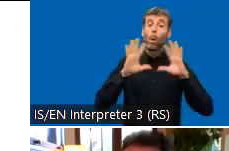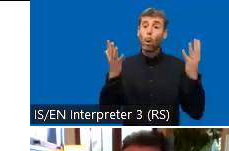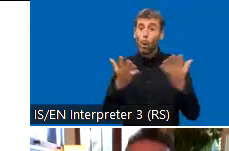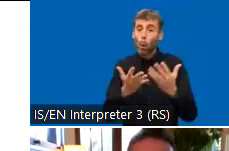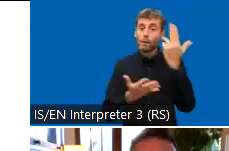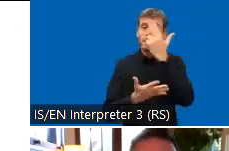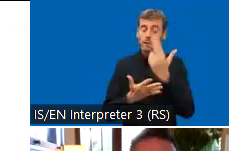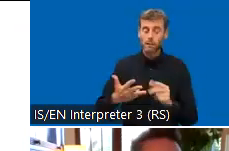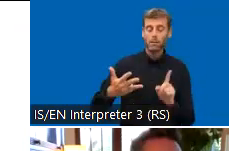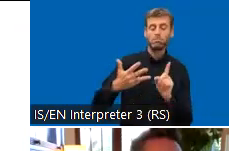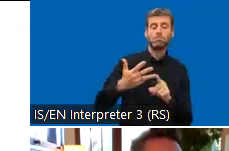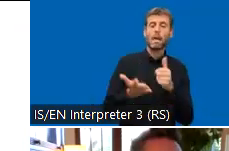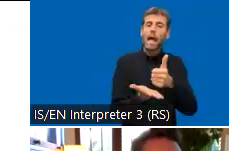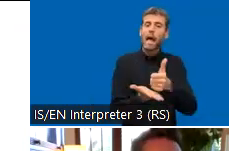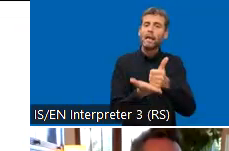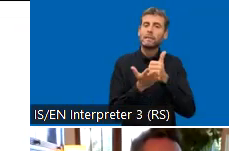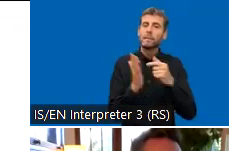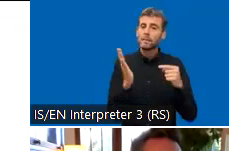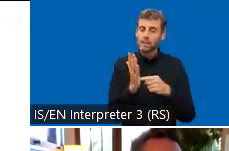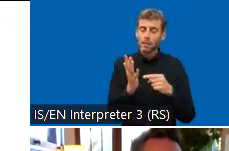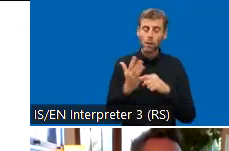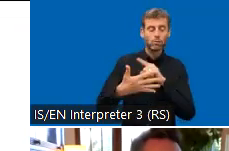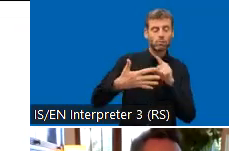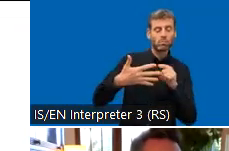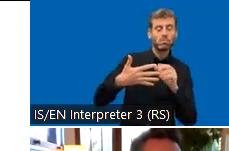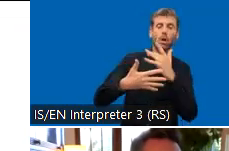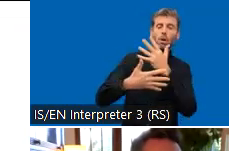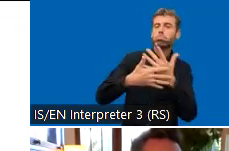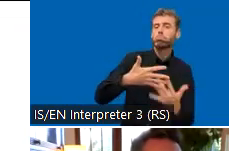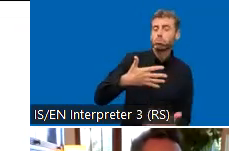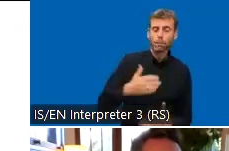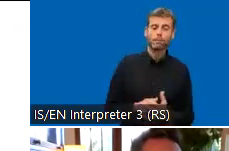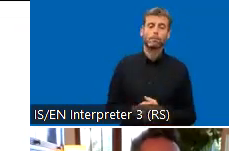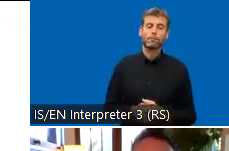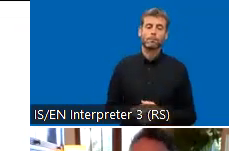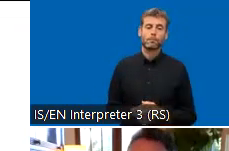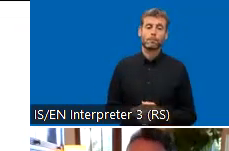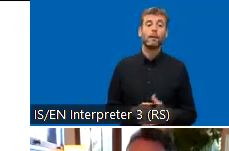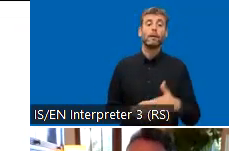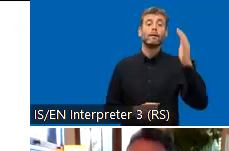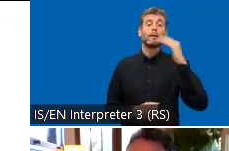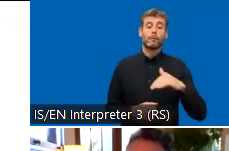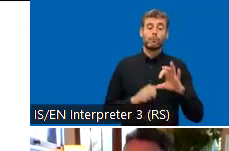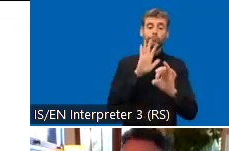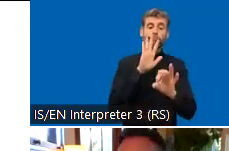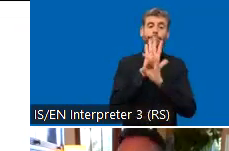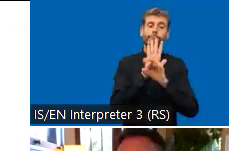Then we also have the web accessibility specialist, WAS. You